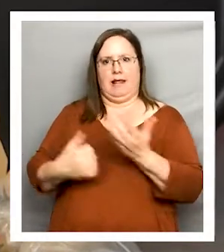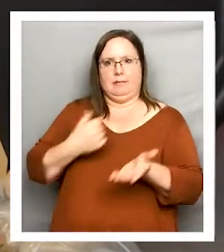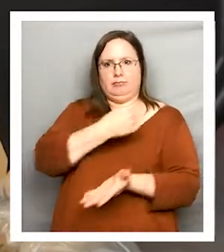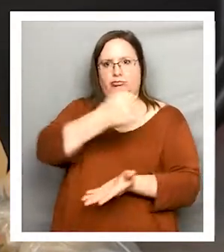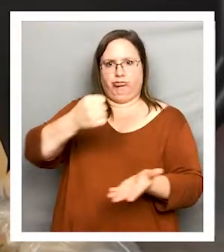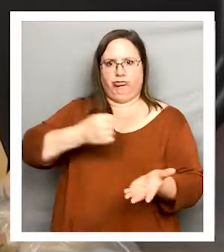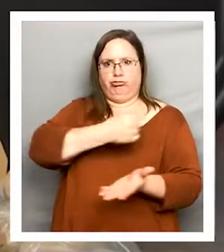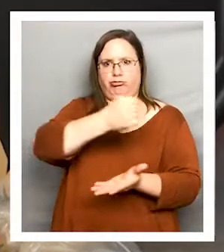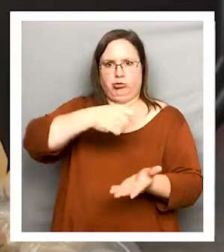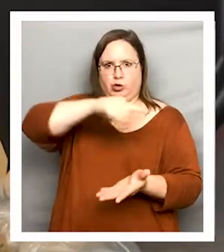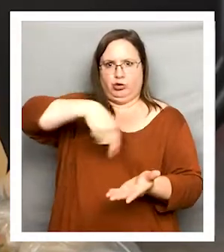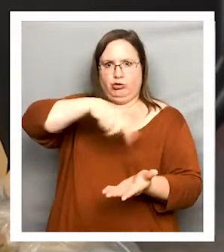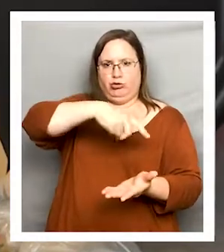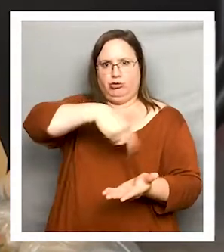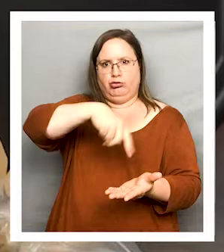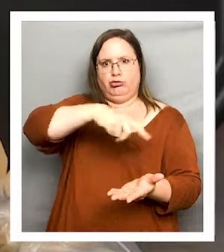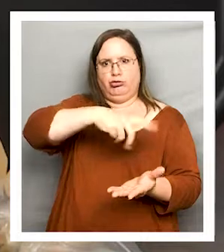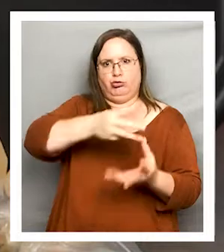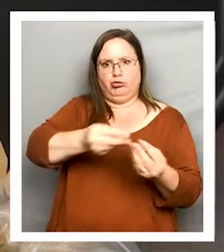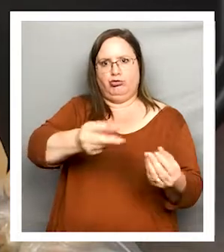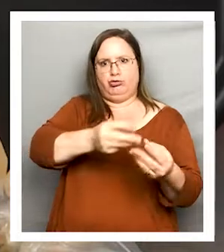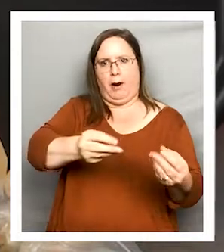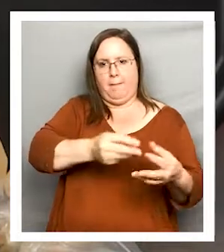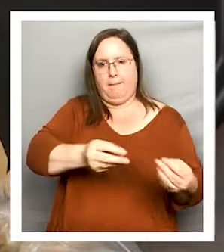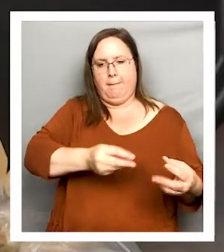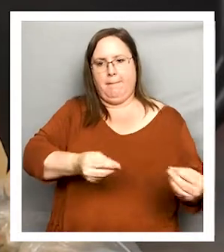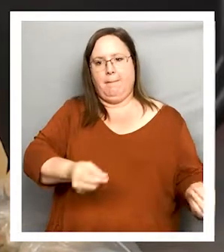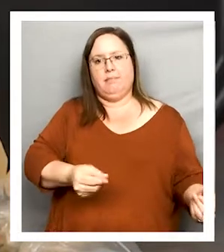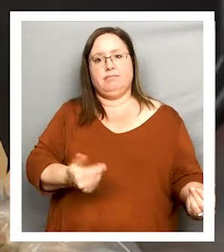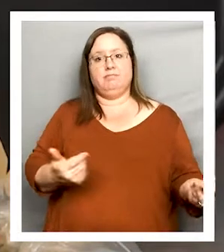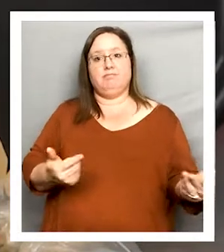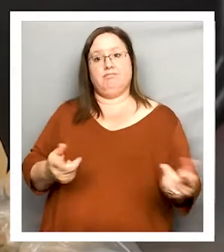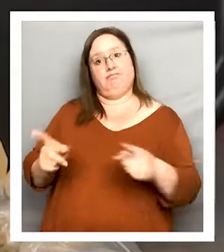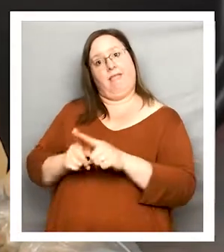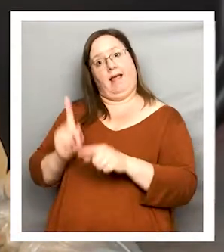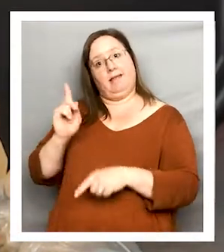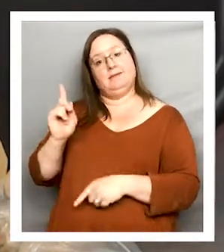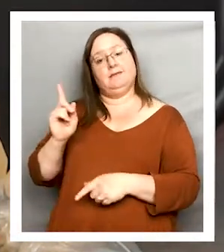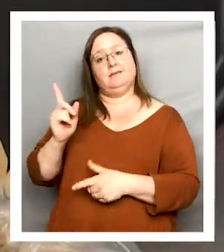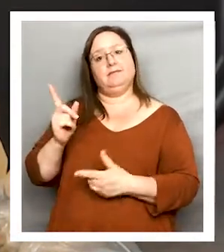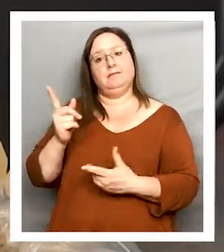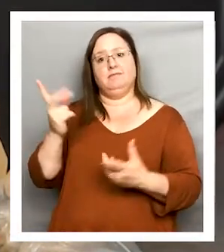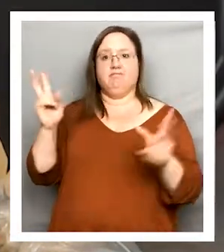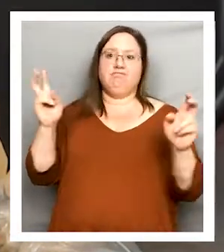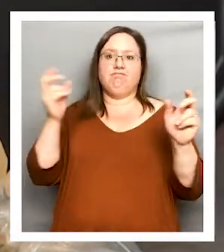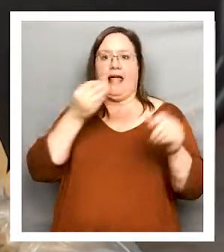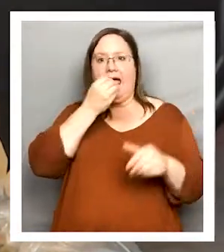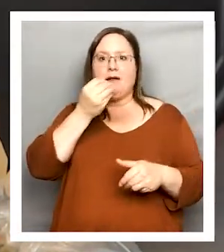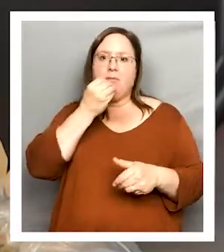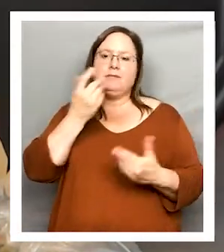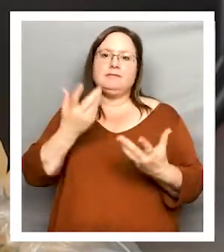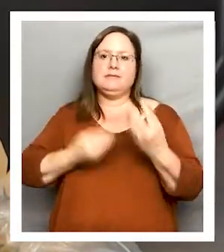as edible sand if you don't have a blender put them in a bag whack them with a rolling pin and you've got edible sand the next